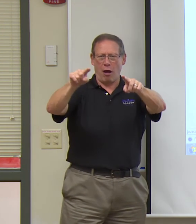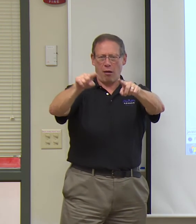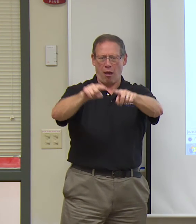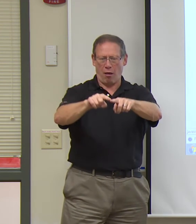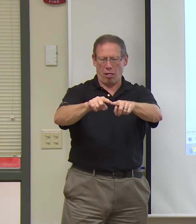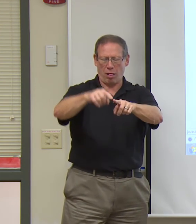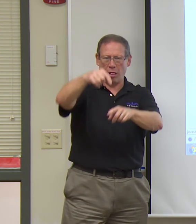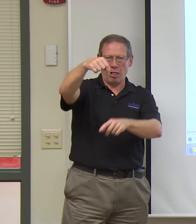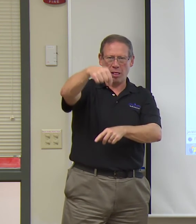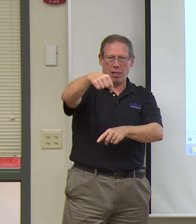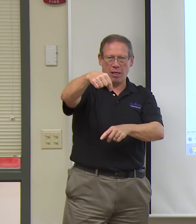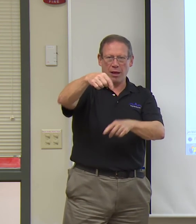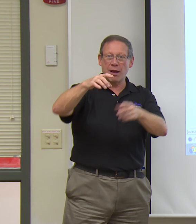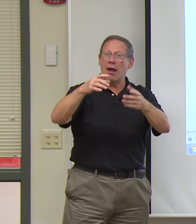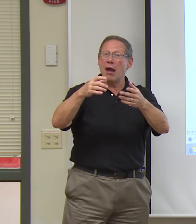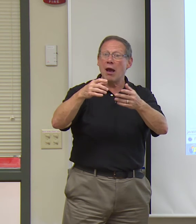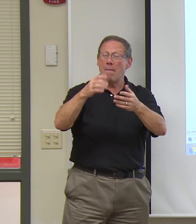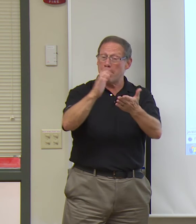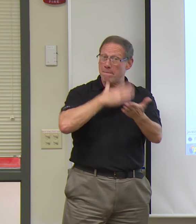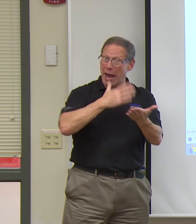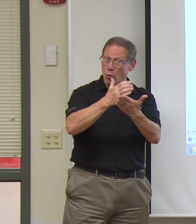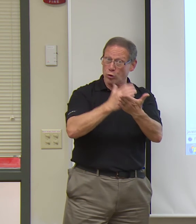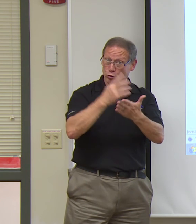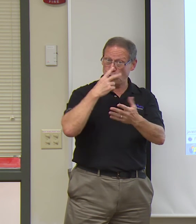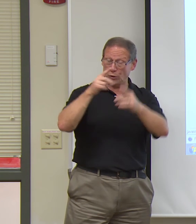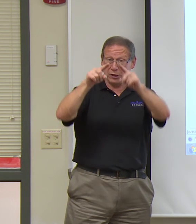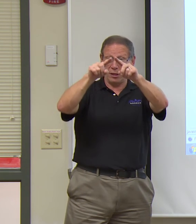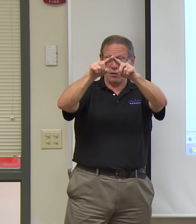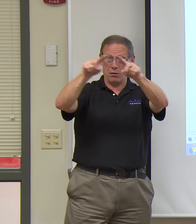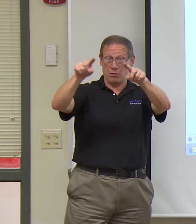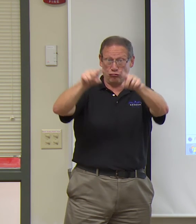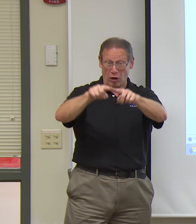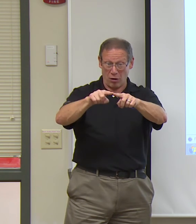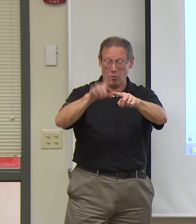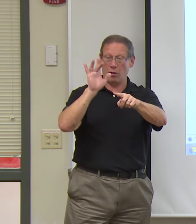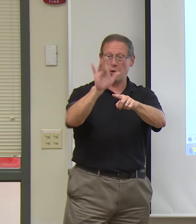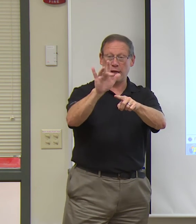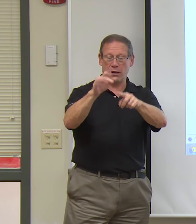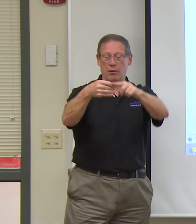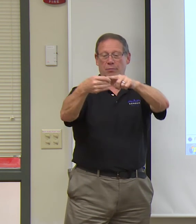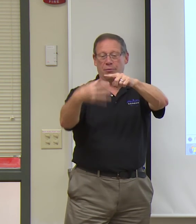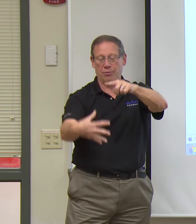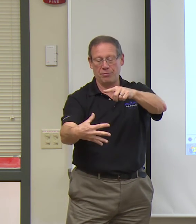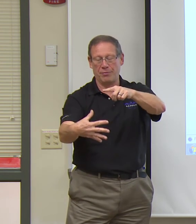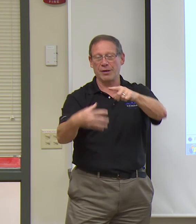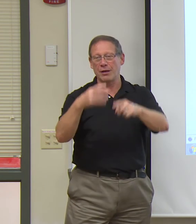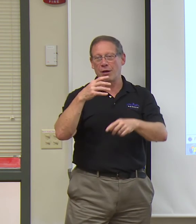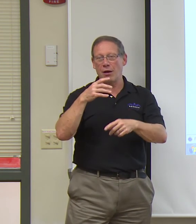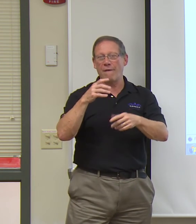that downward-facing triangle is where you go to find out--or to find out what you can do next